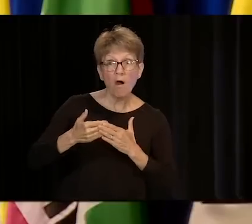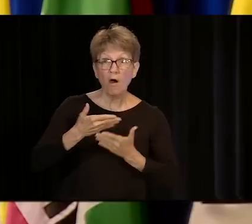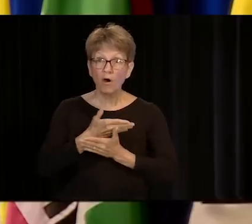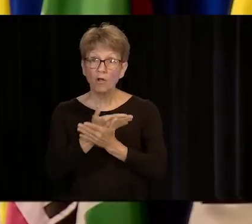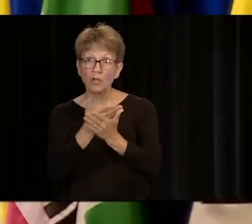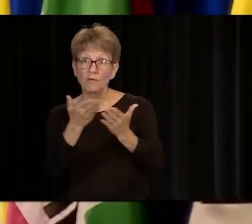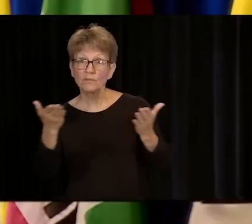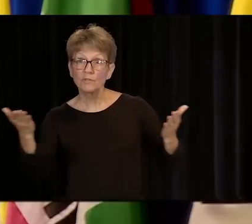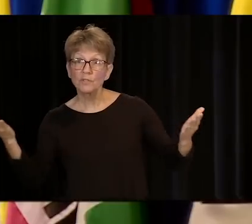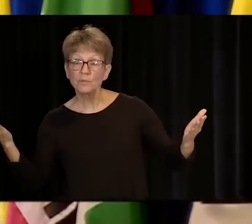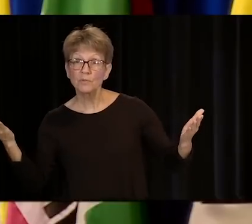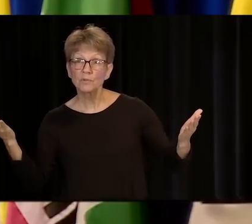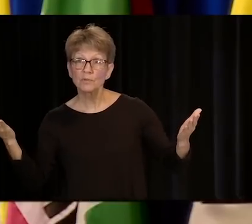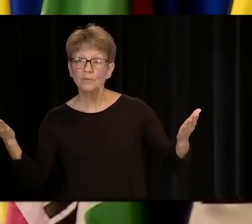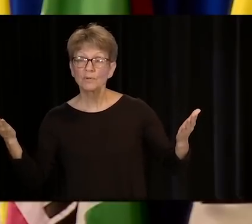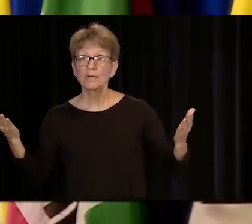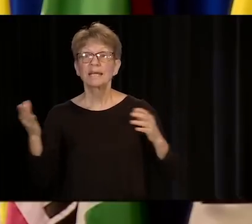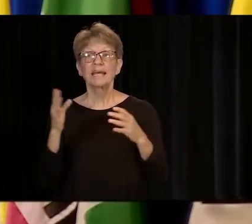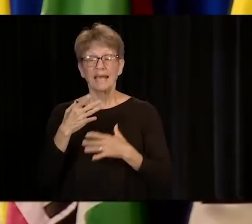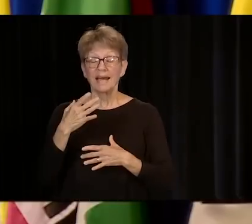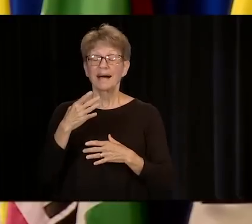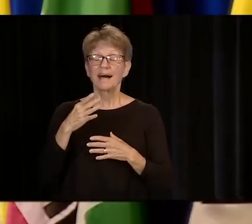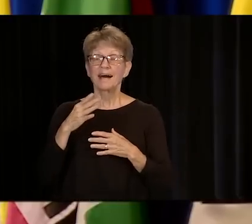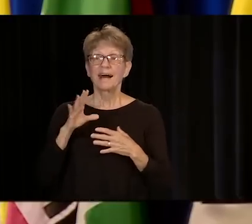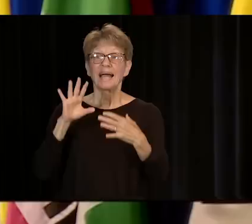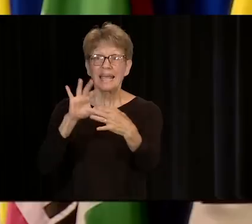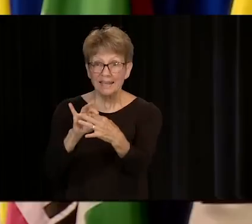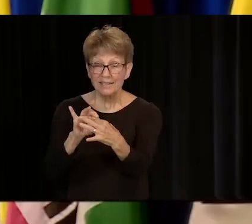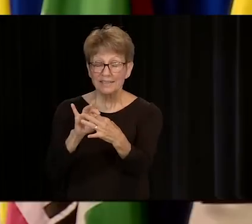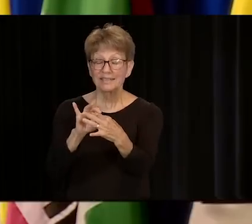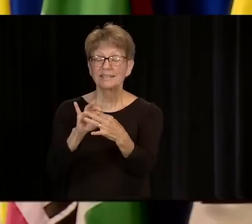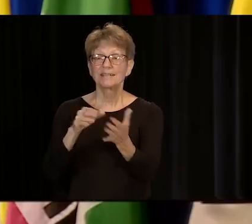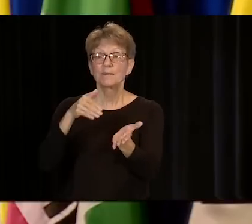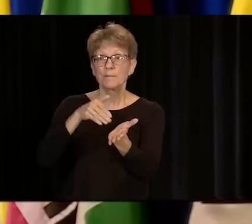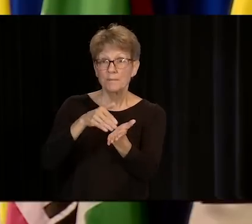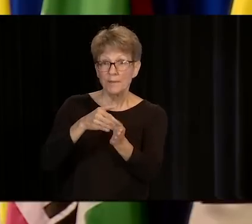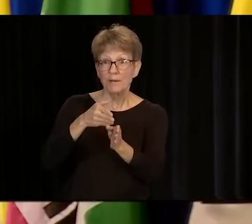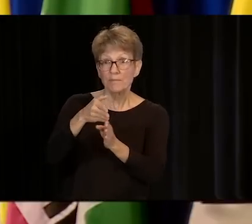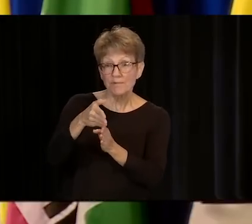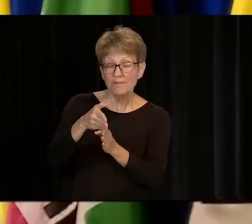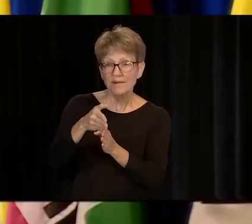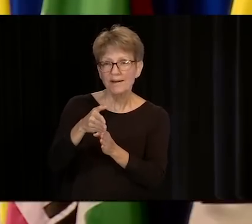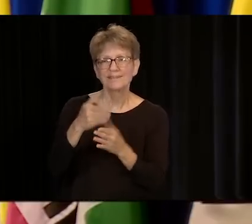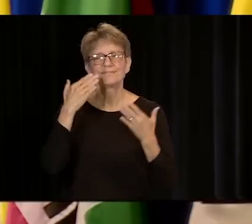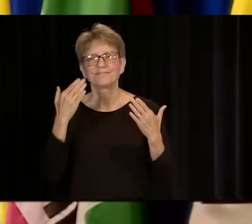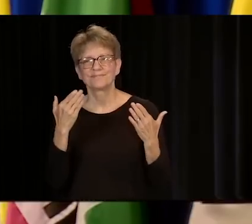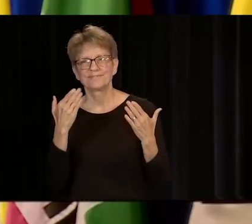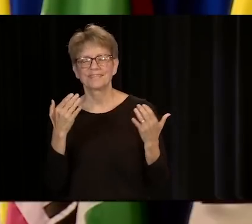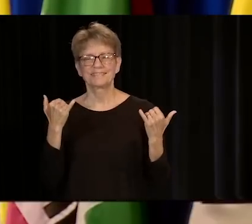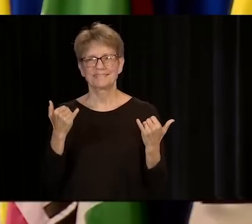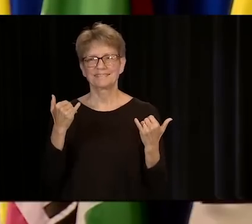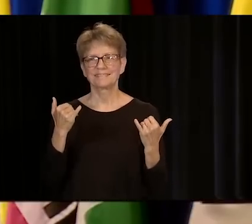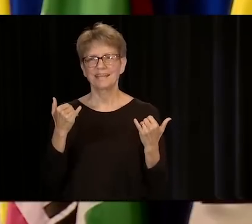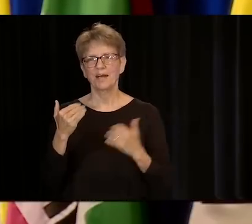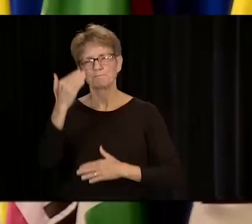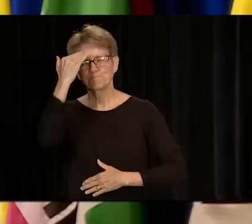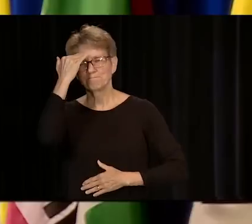TO ALL WHO ARE ENTERING THE MEDICAL PROFESSION, I SAY THANK YOU AND NOW YOU KNOW HOW IMPORTANT YOU ARE!